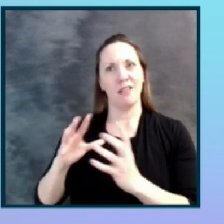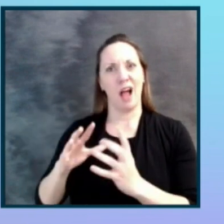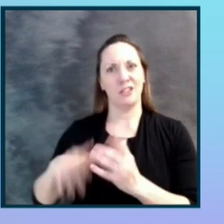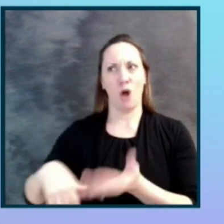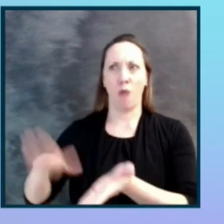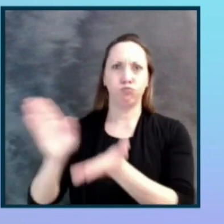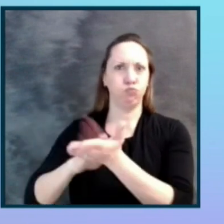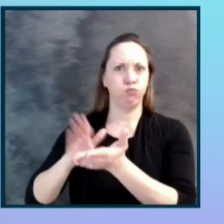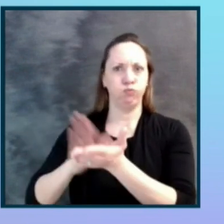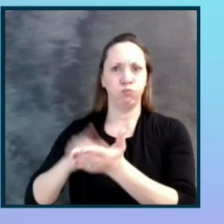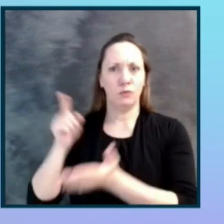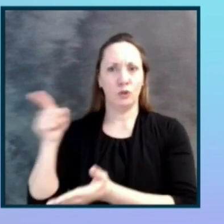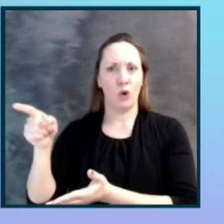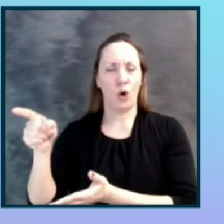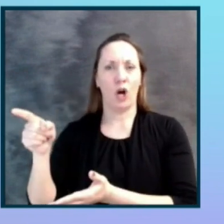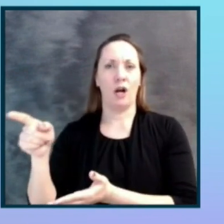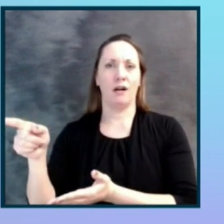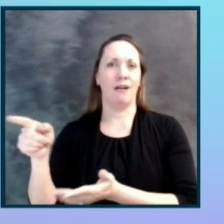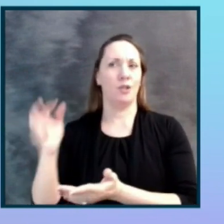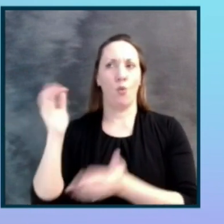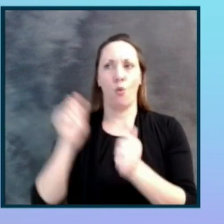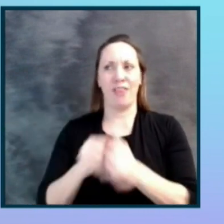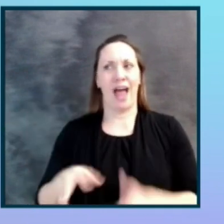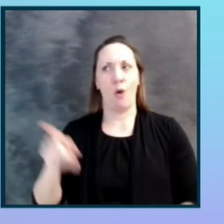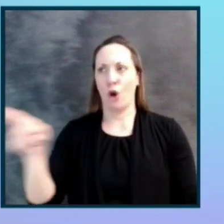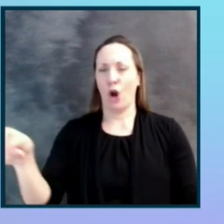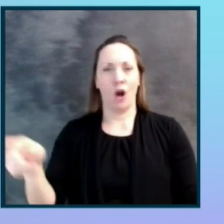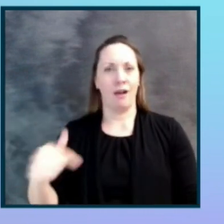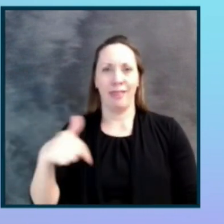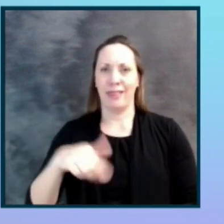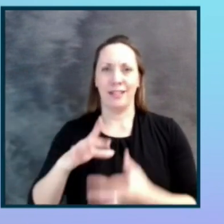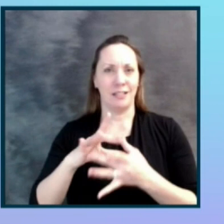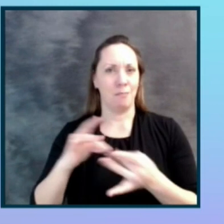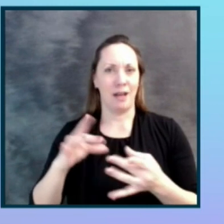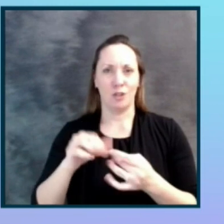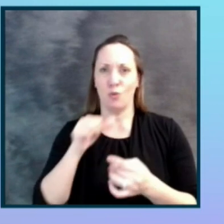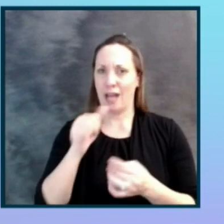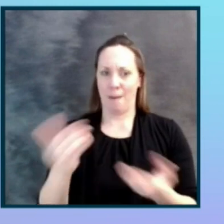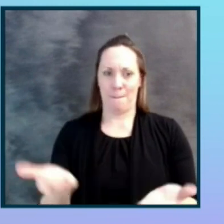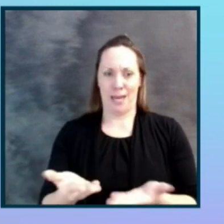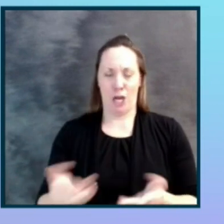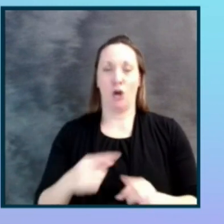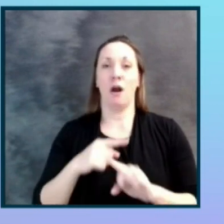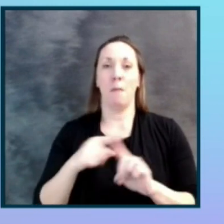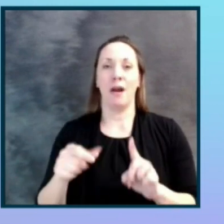what this whole message would not have existed if it wasn't for Lainey. But honestly I'm not like a super political person.